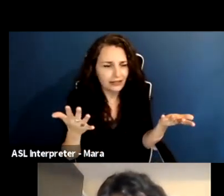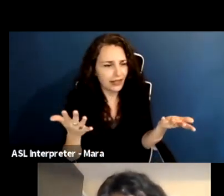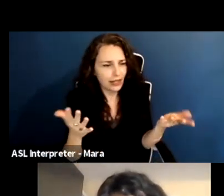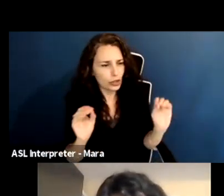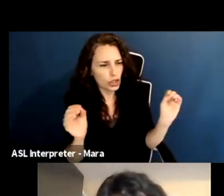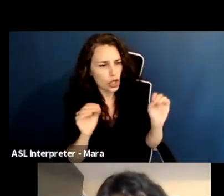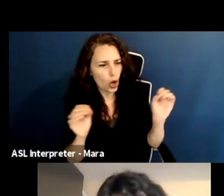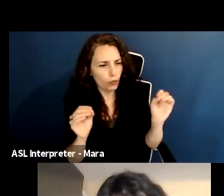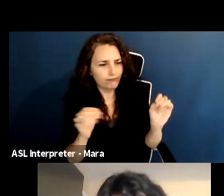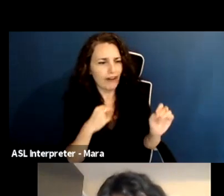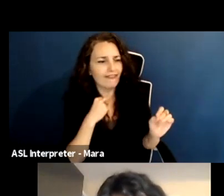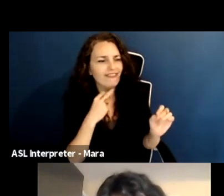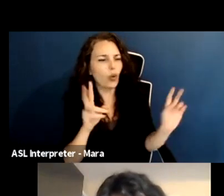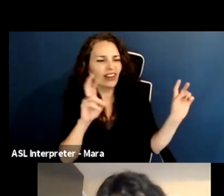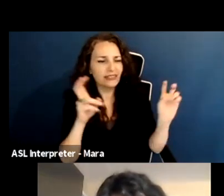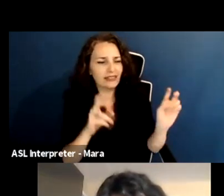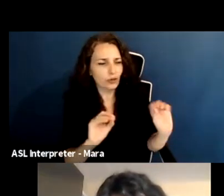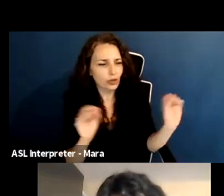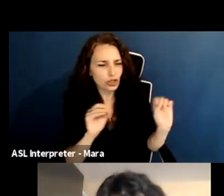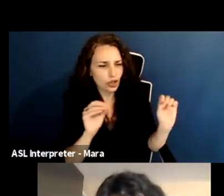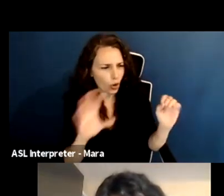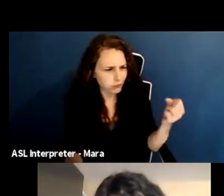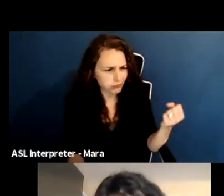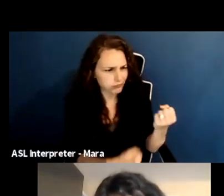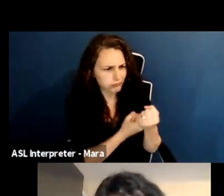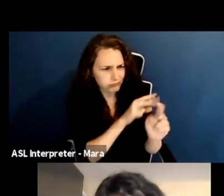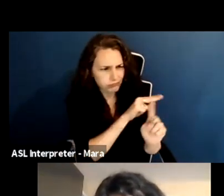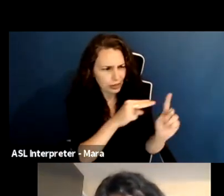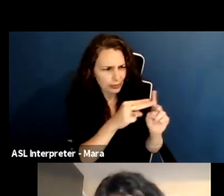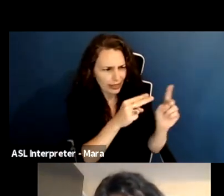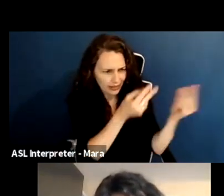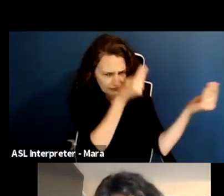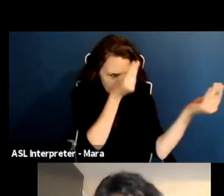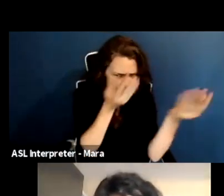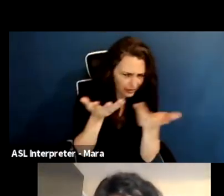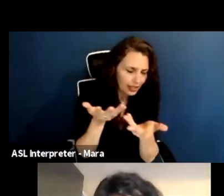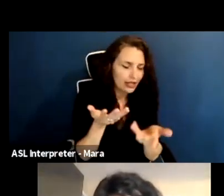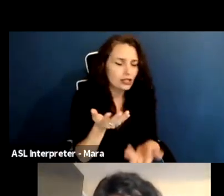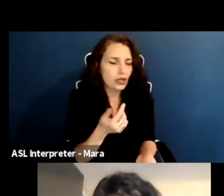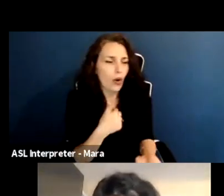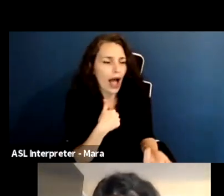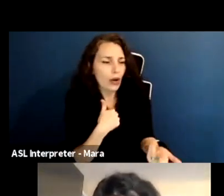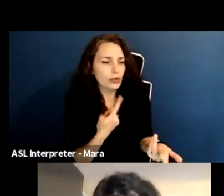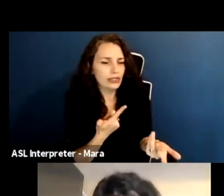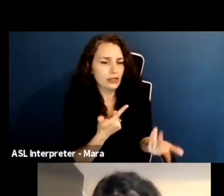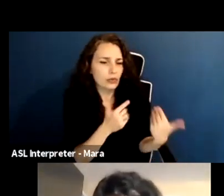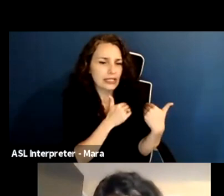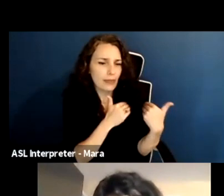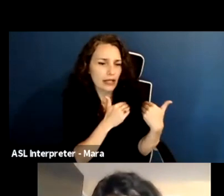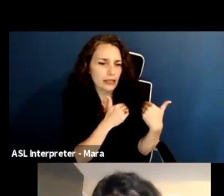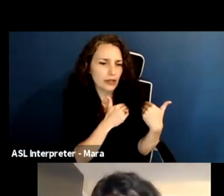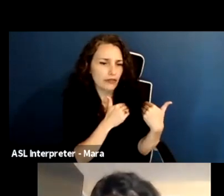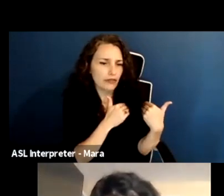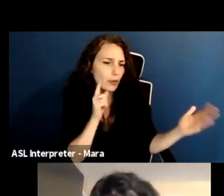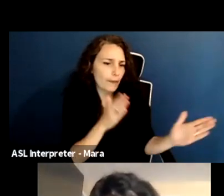And I also was responsible for preparing our petition. Well, the second submission of our petition